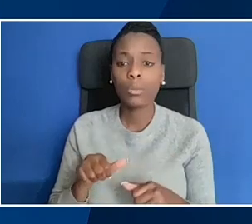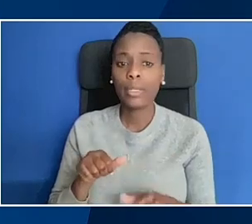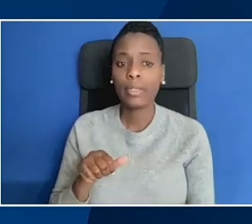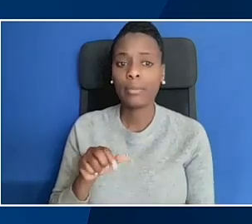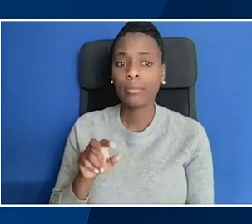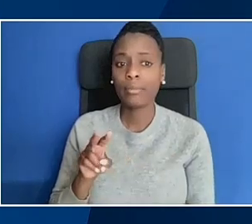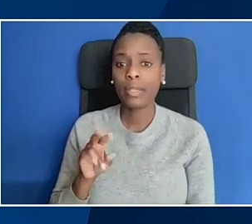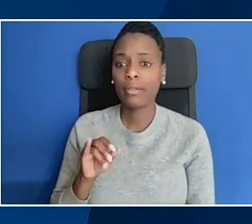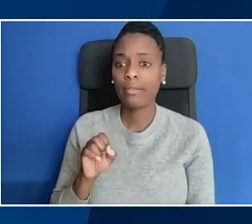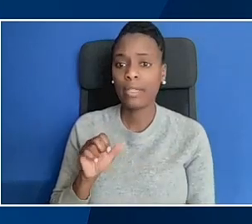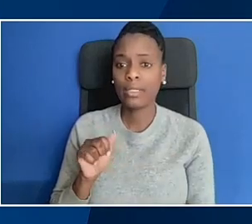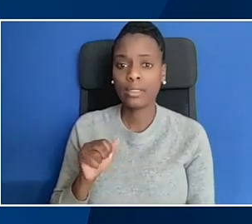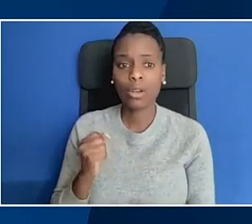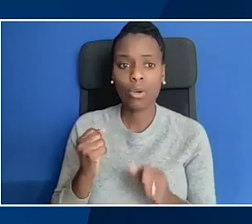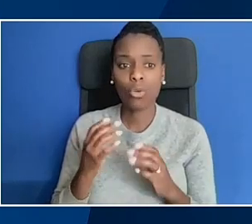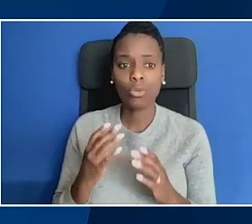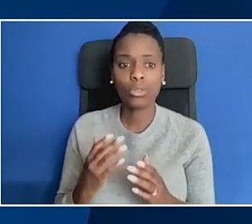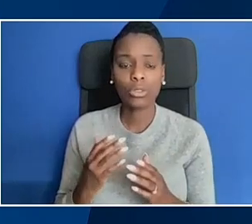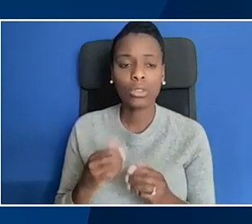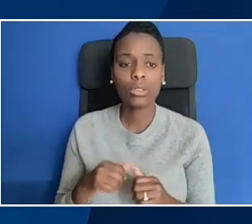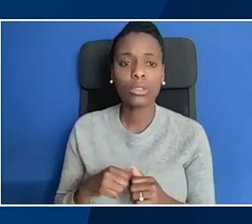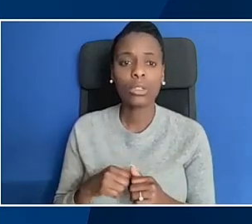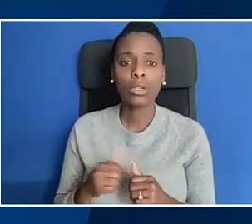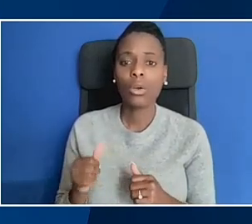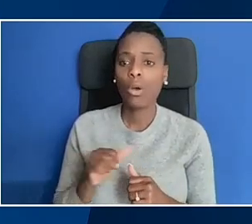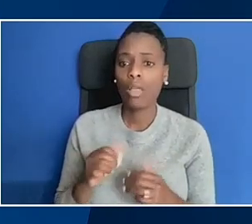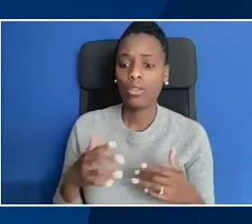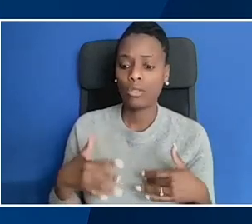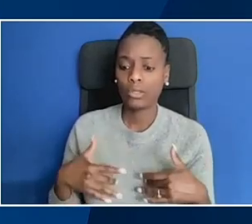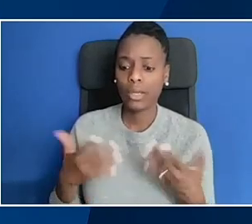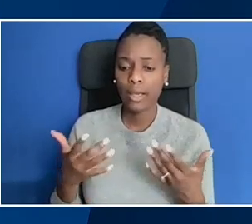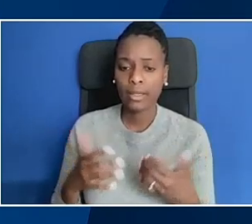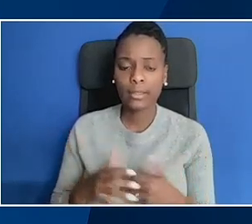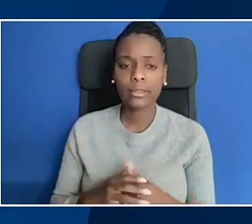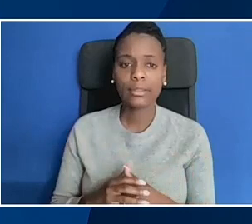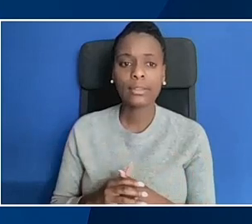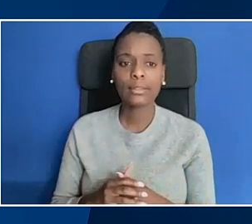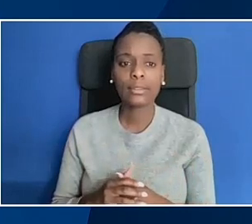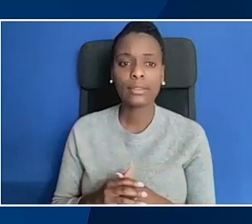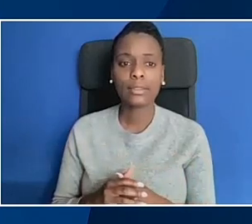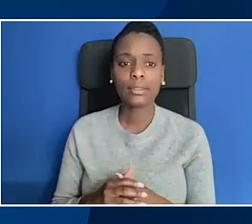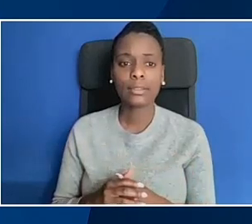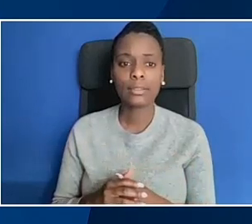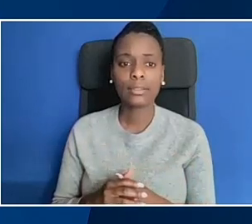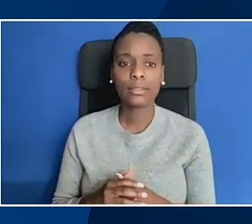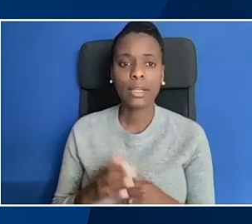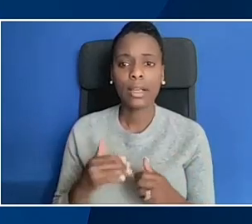protected status. These are all categories that are not- those are the categories